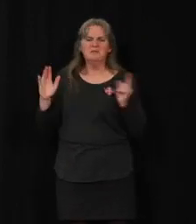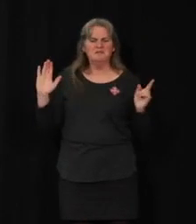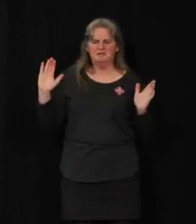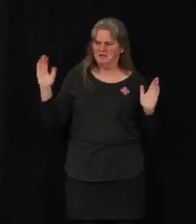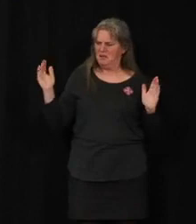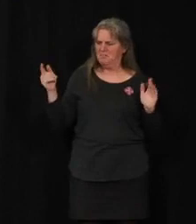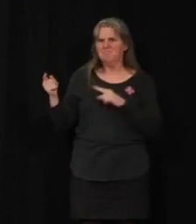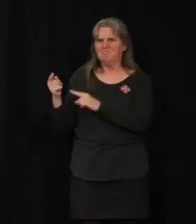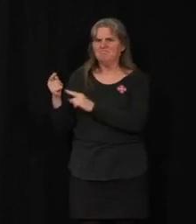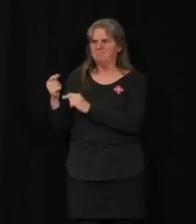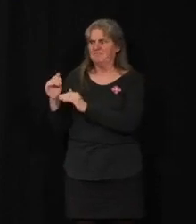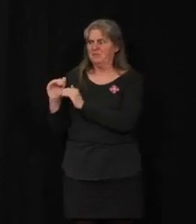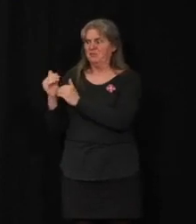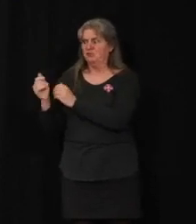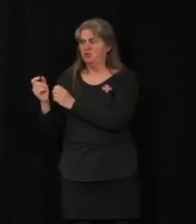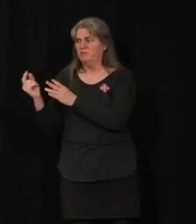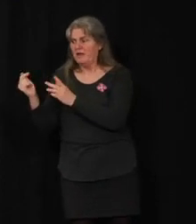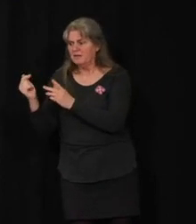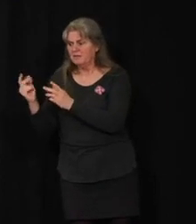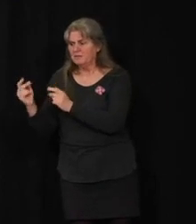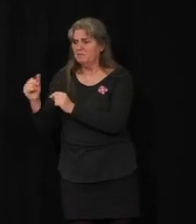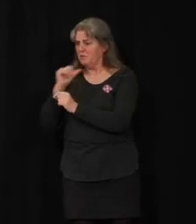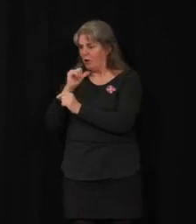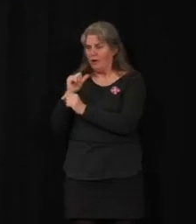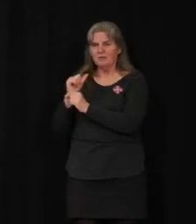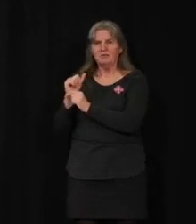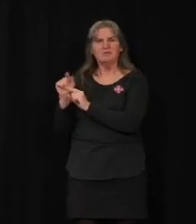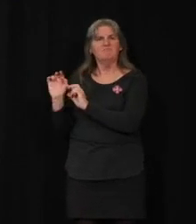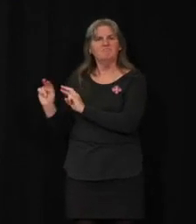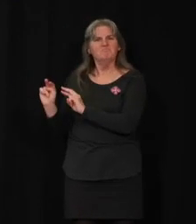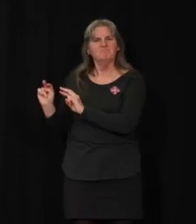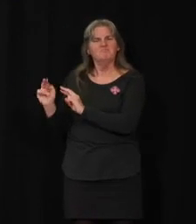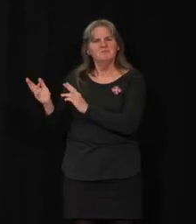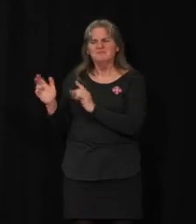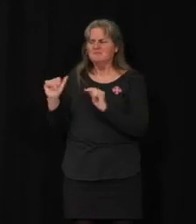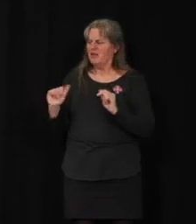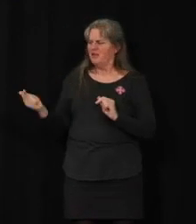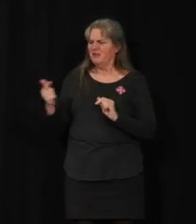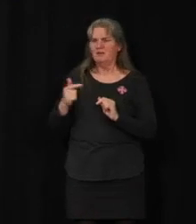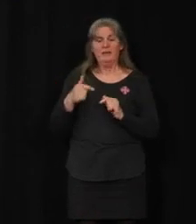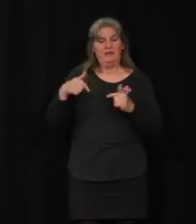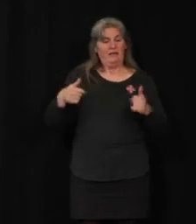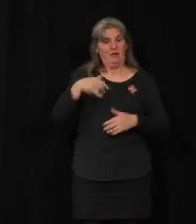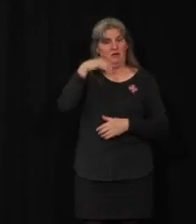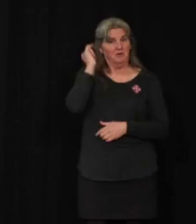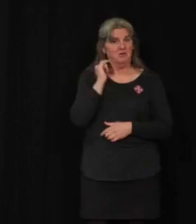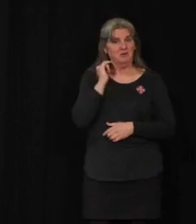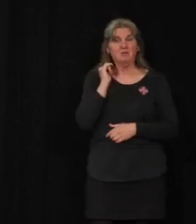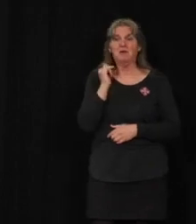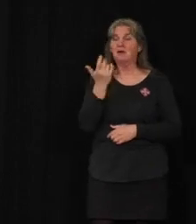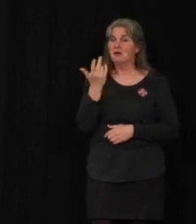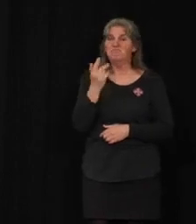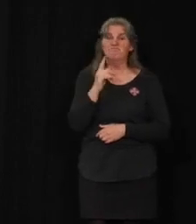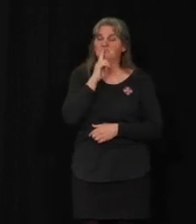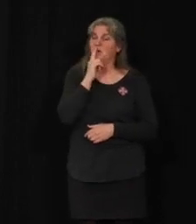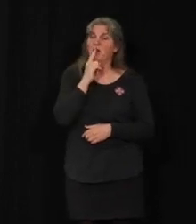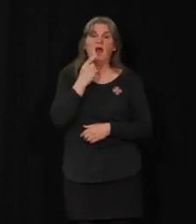seeing some other steps. Again, we are in a unique situation because we don't have community spread.